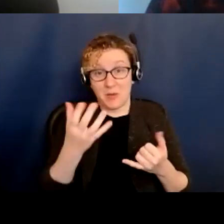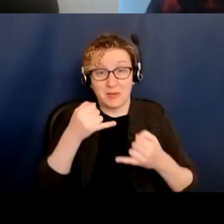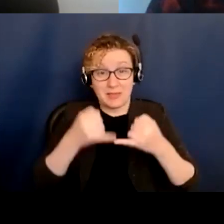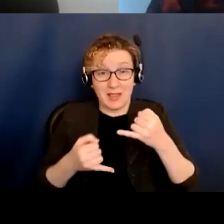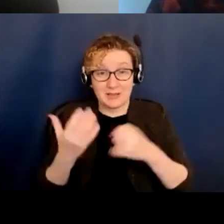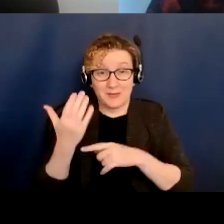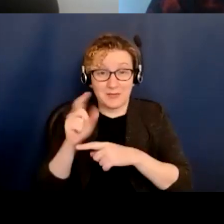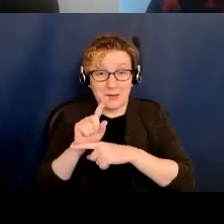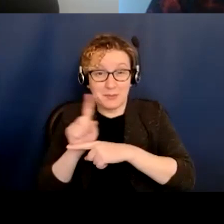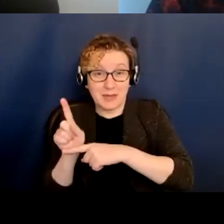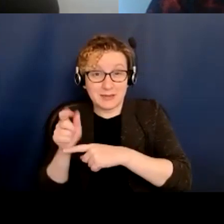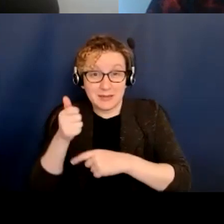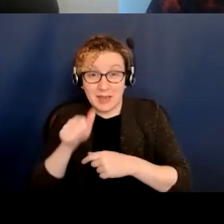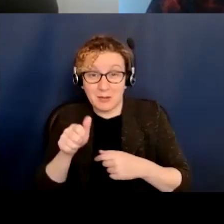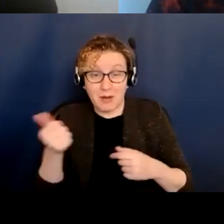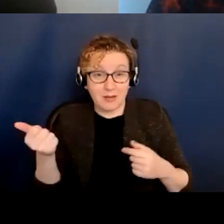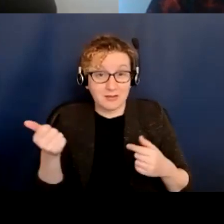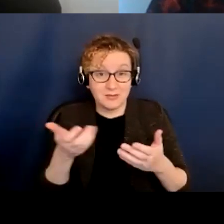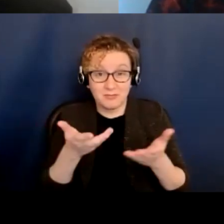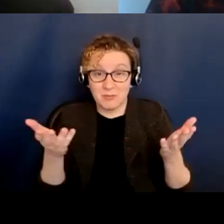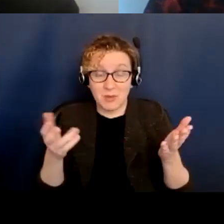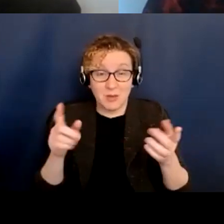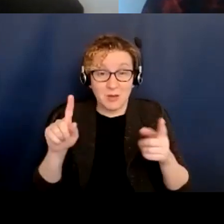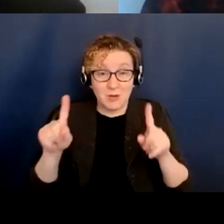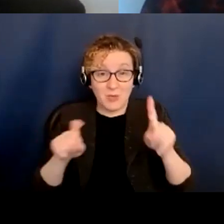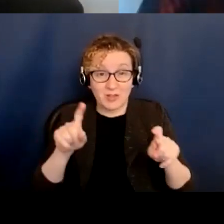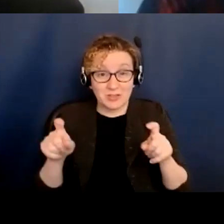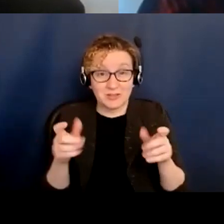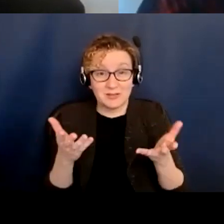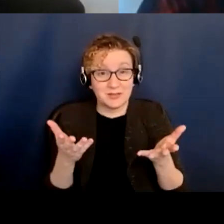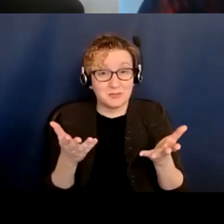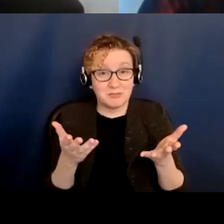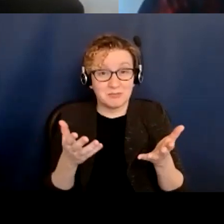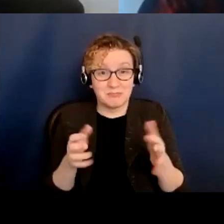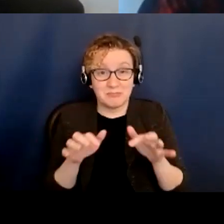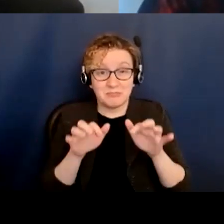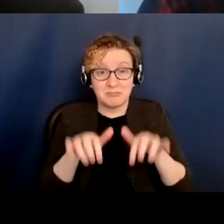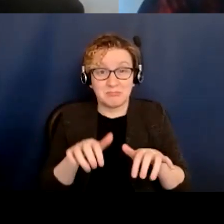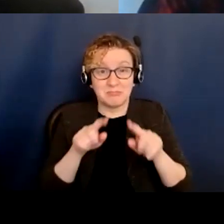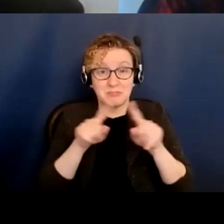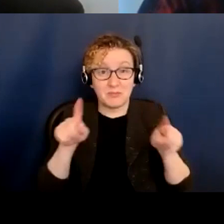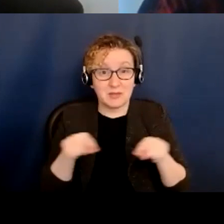if anybody else has any questions and you chat them into the box, I will ask those.